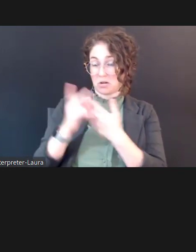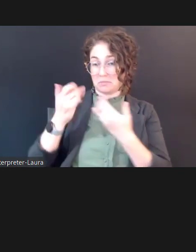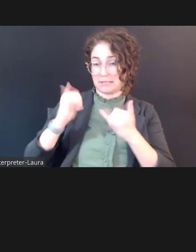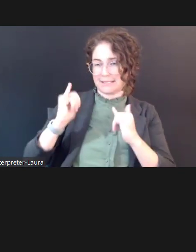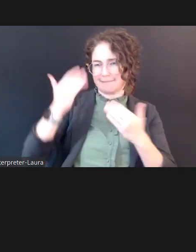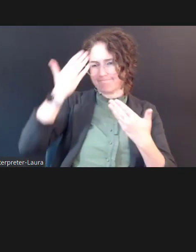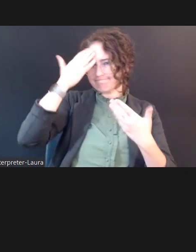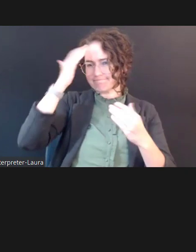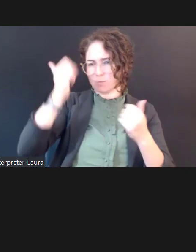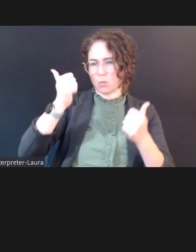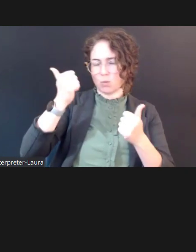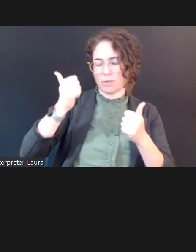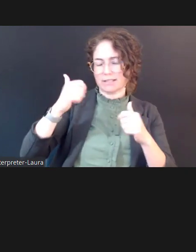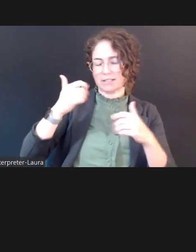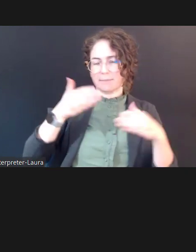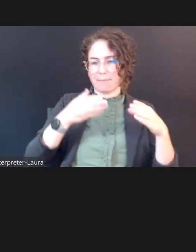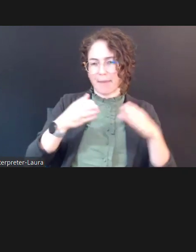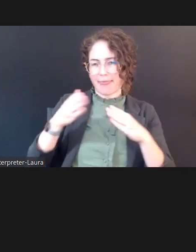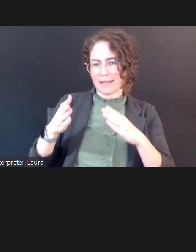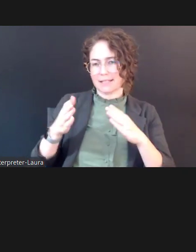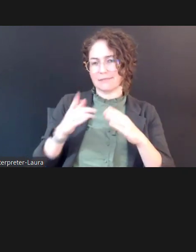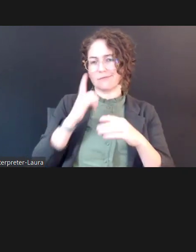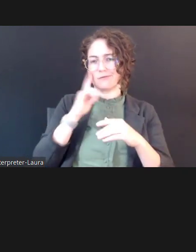William Eiserman: If you and your program are undecided on which